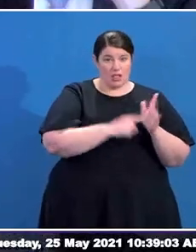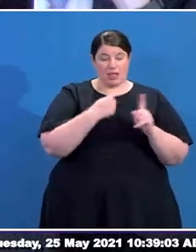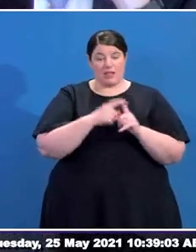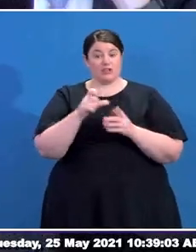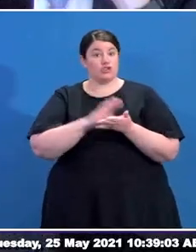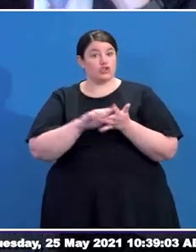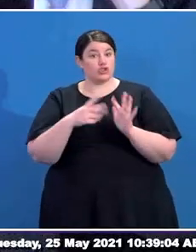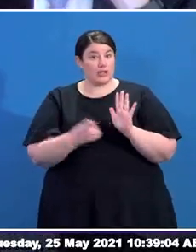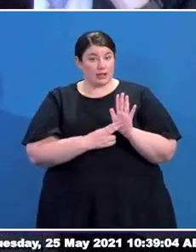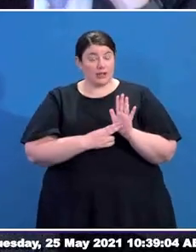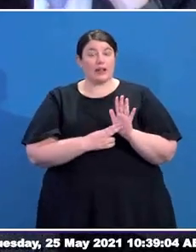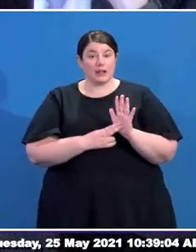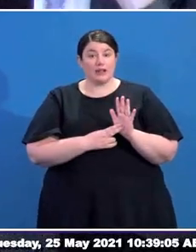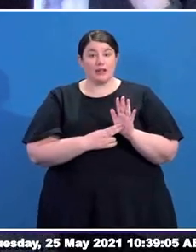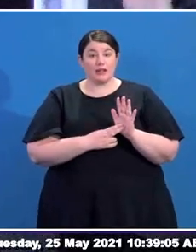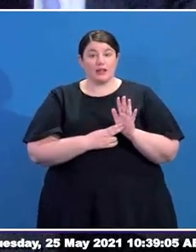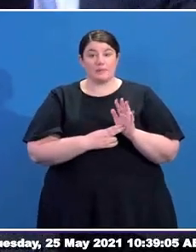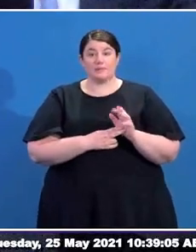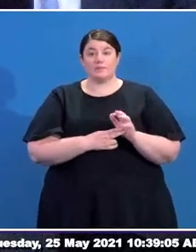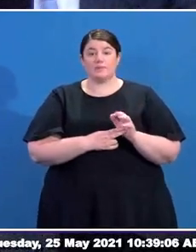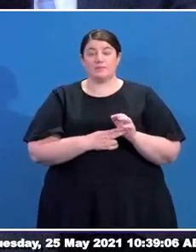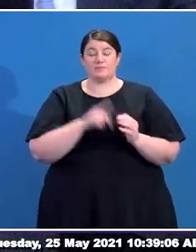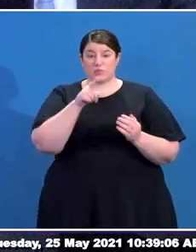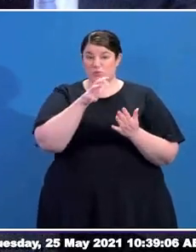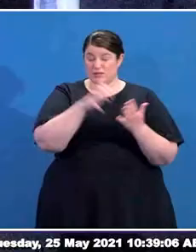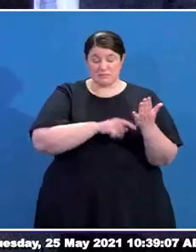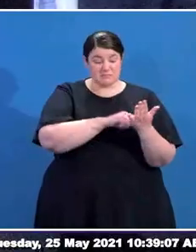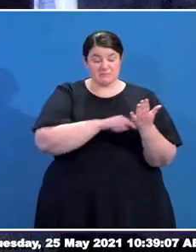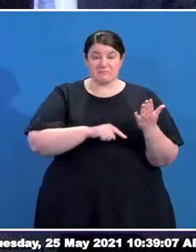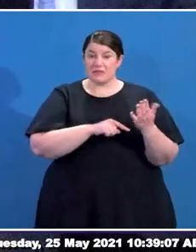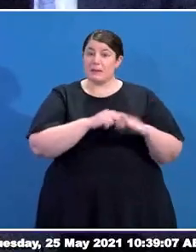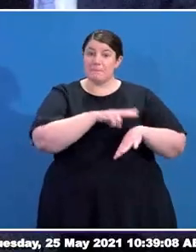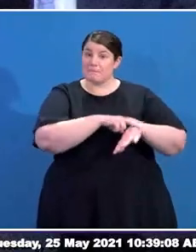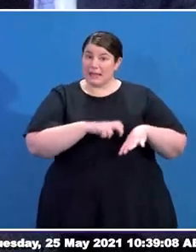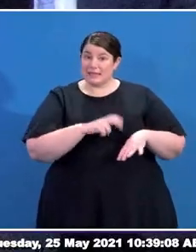Now, you have said in paragraph 85 the police did not seek a statement from,